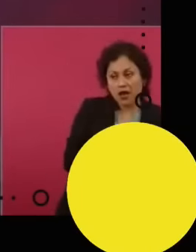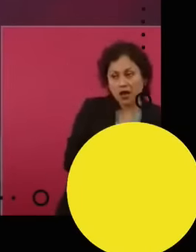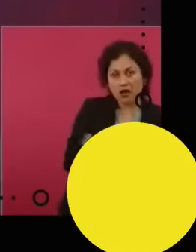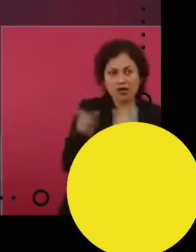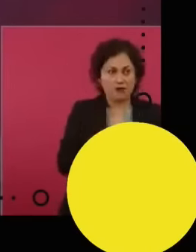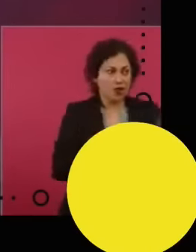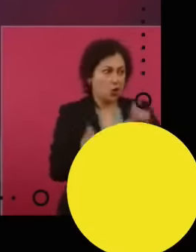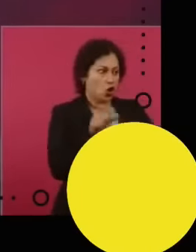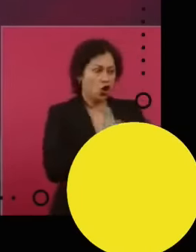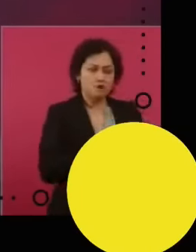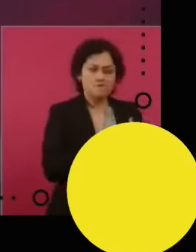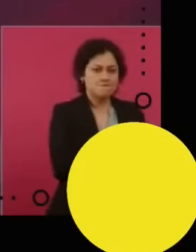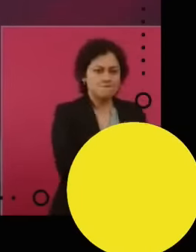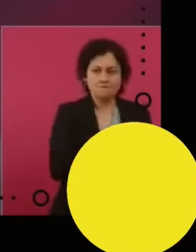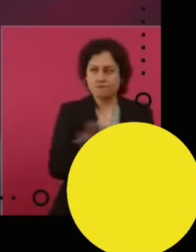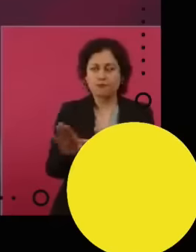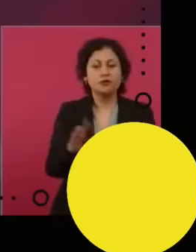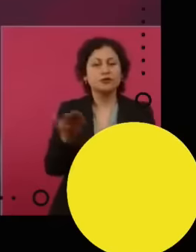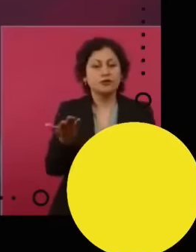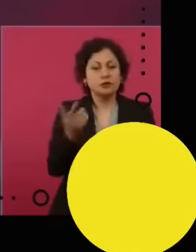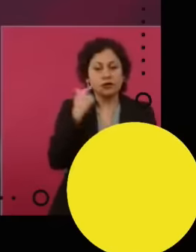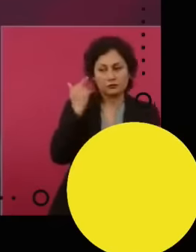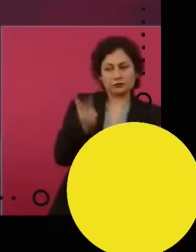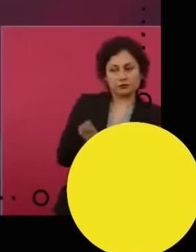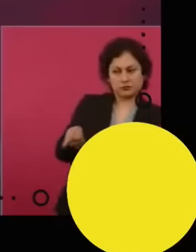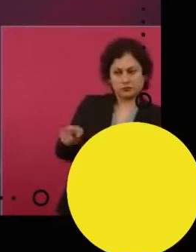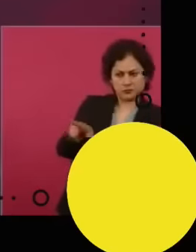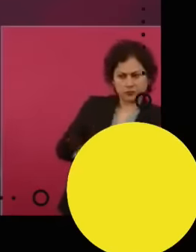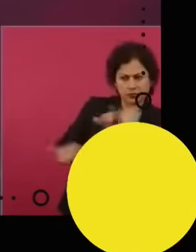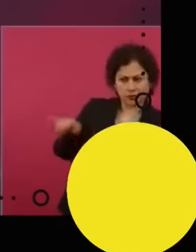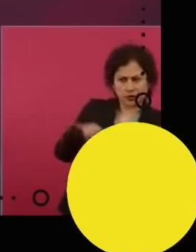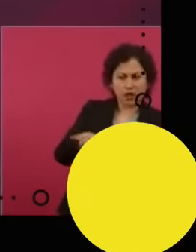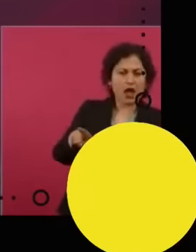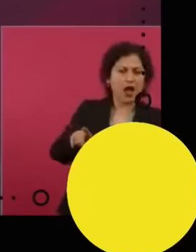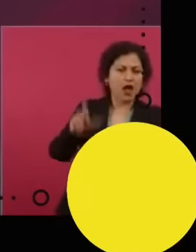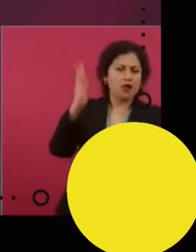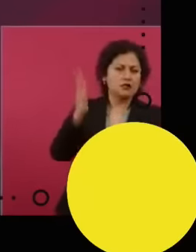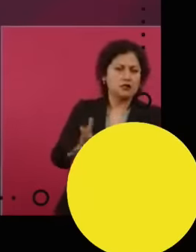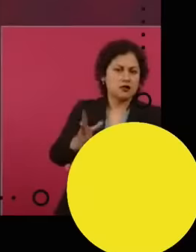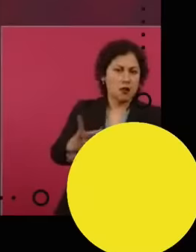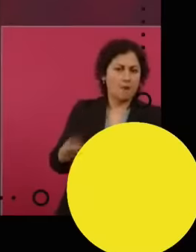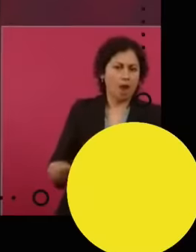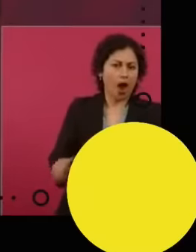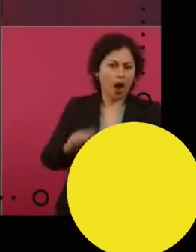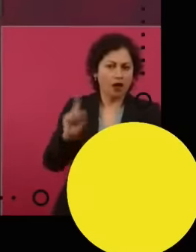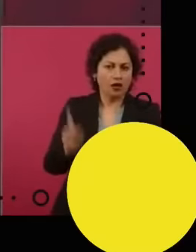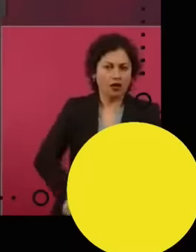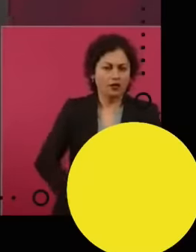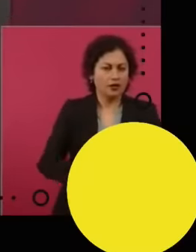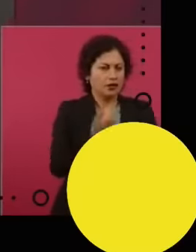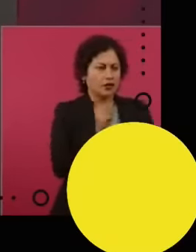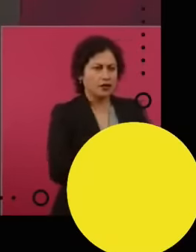of these chemicals destroying labs doing our job and